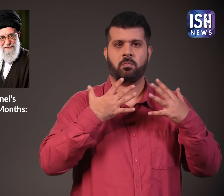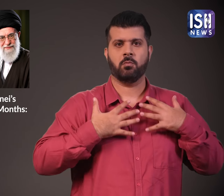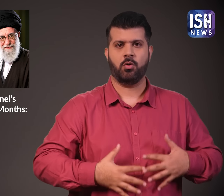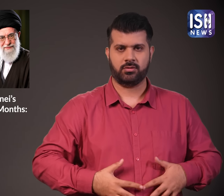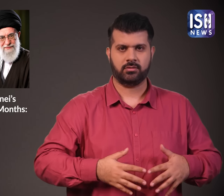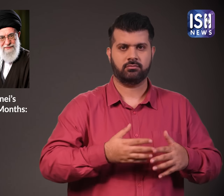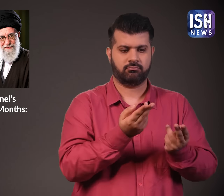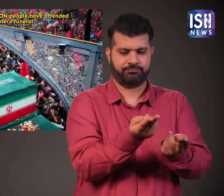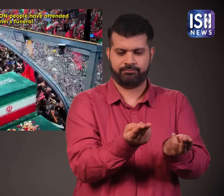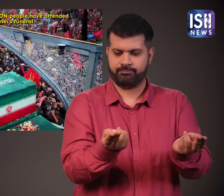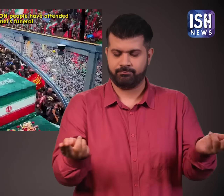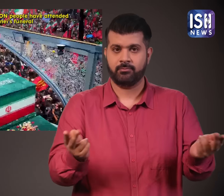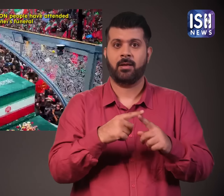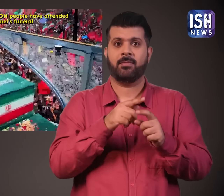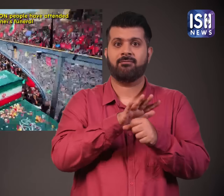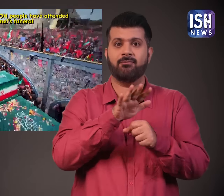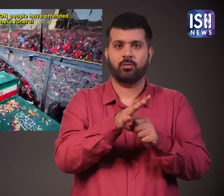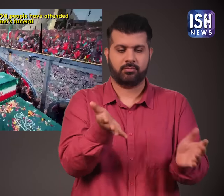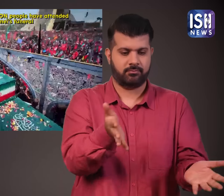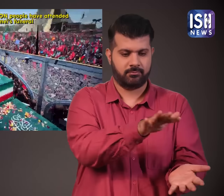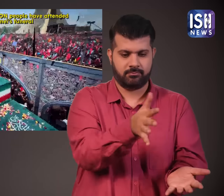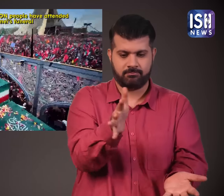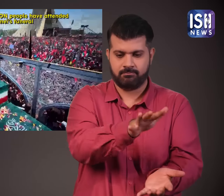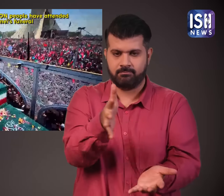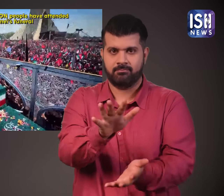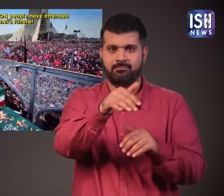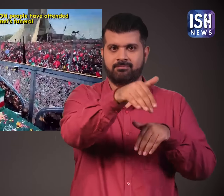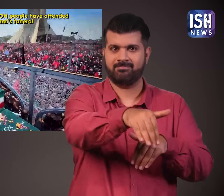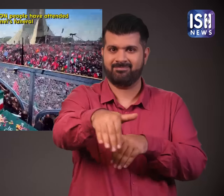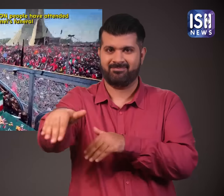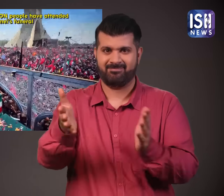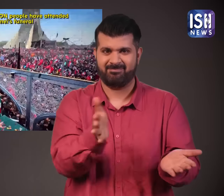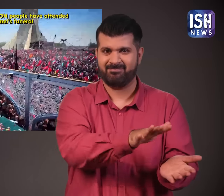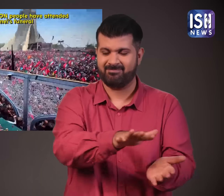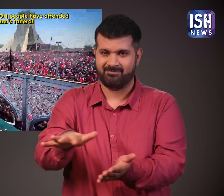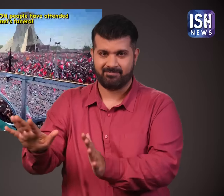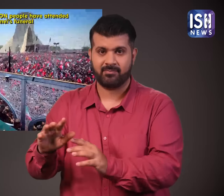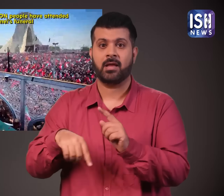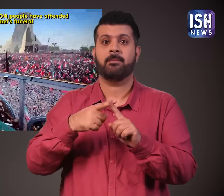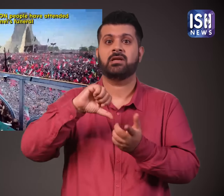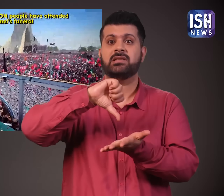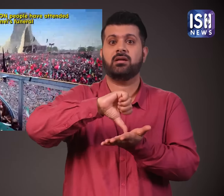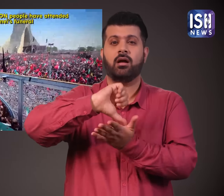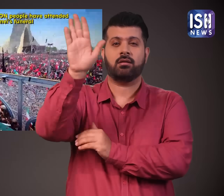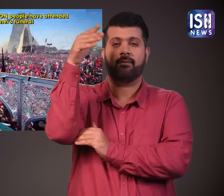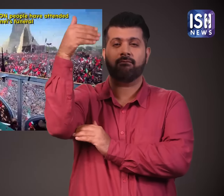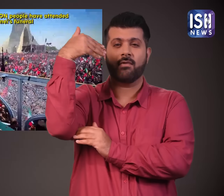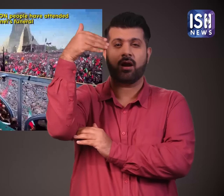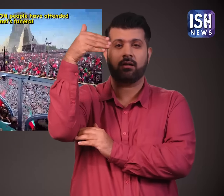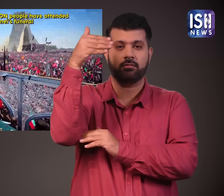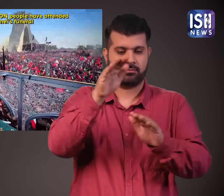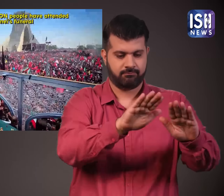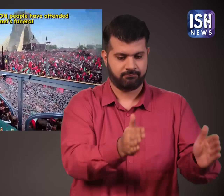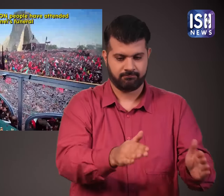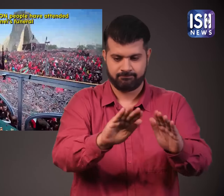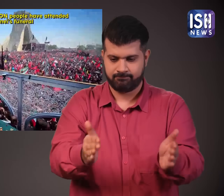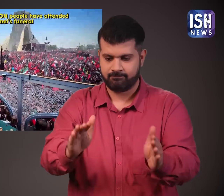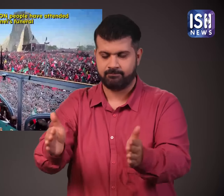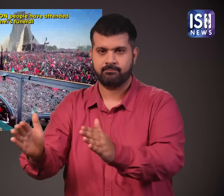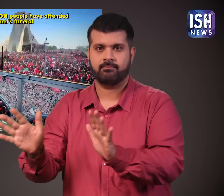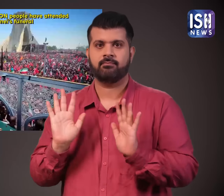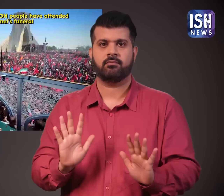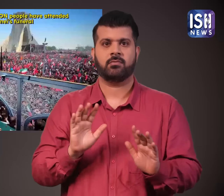placed in coffins and wrapped in the Iranian flag.